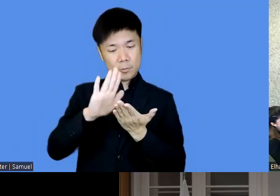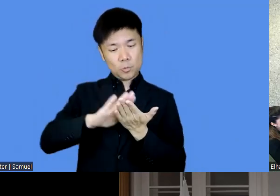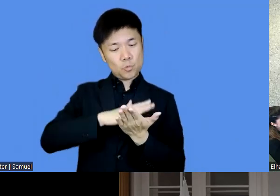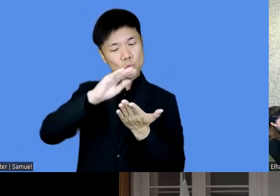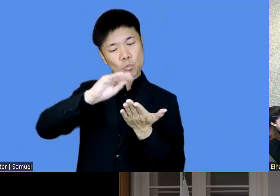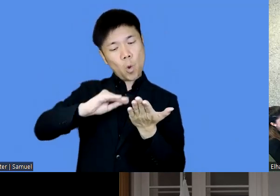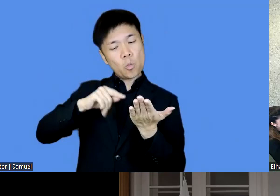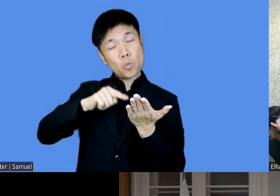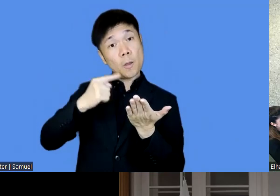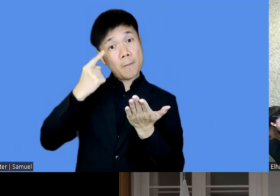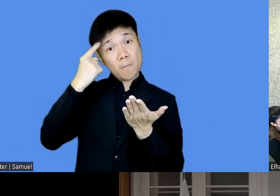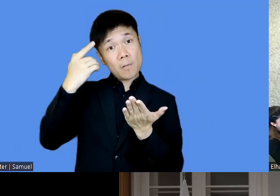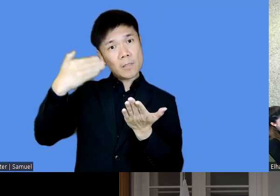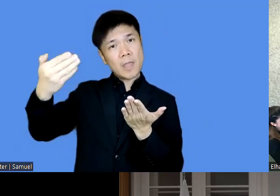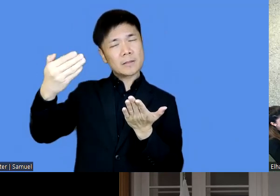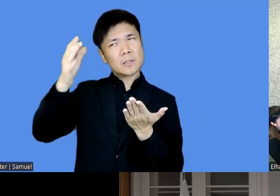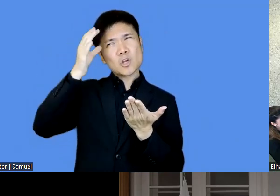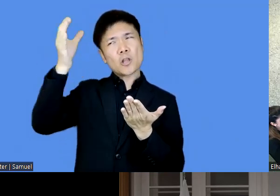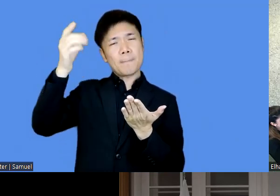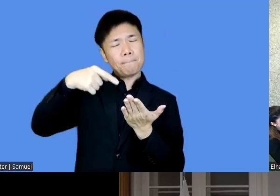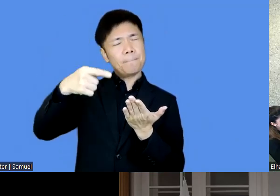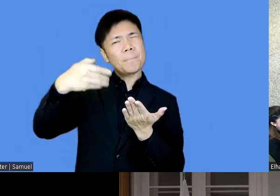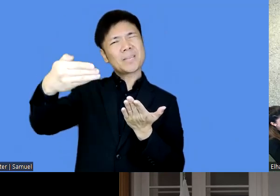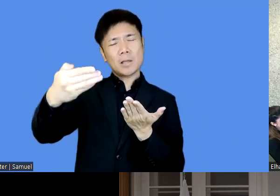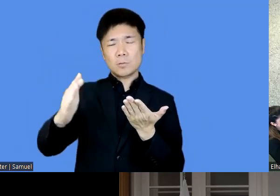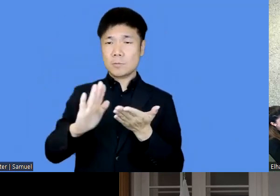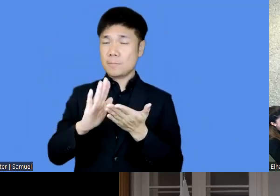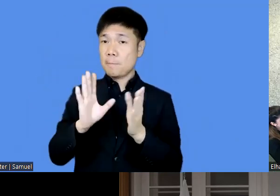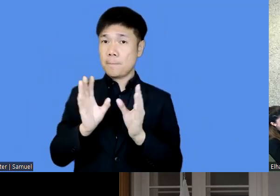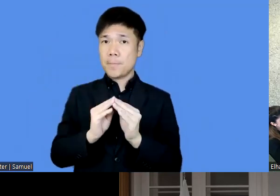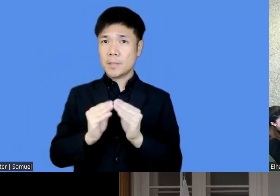I know it's still not very clear where it's going to go but it's a note for the conference